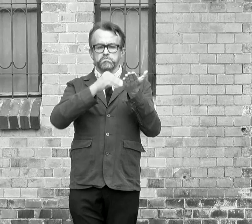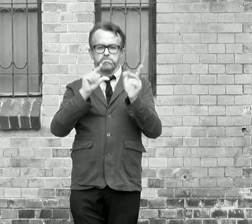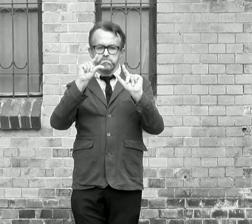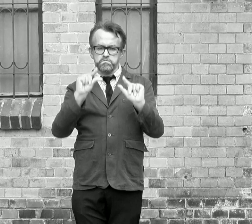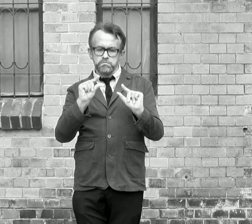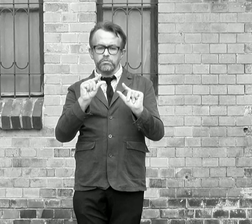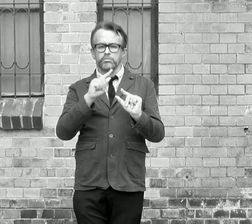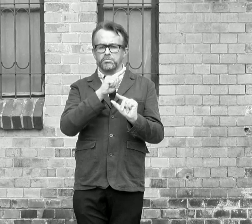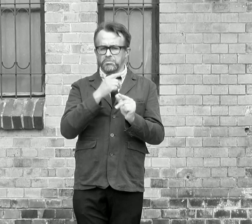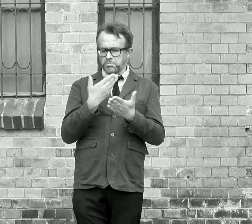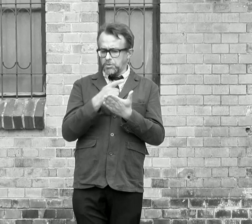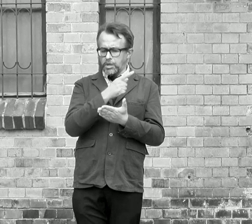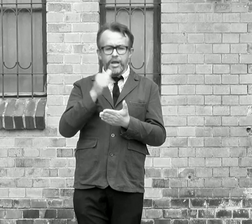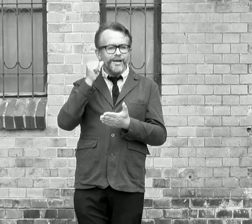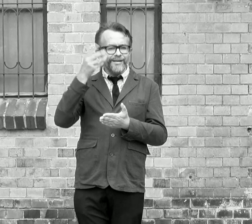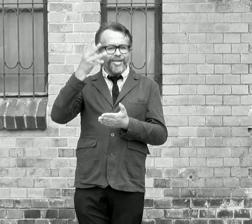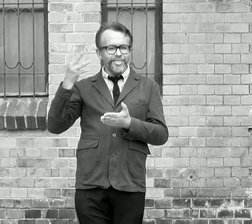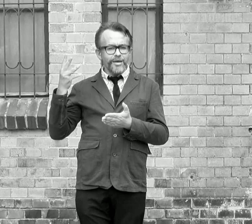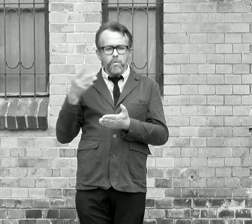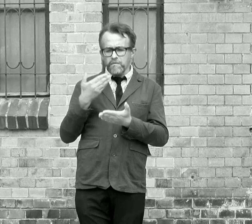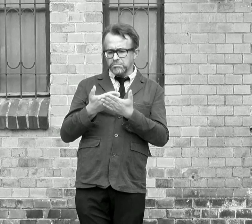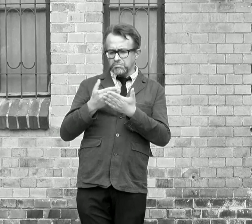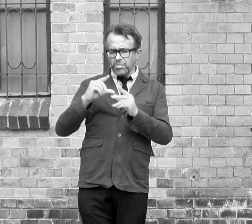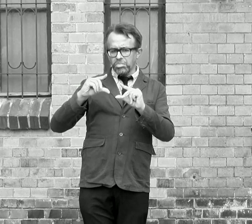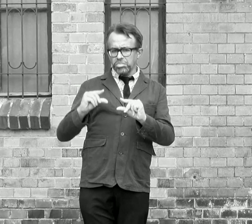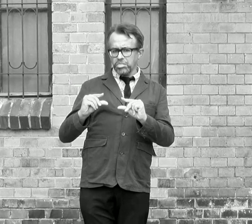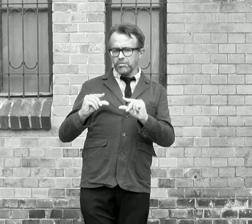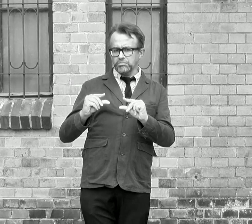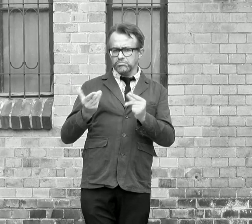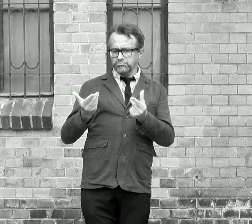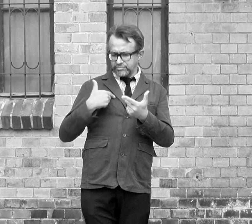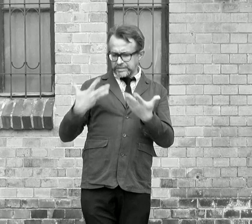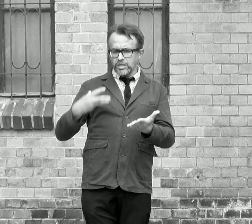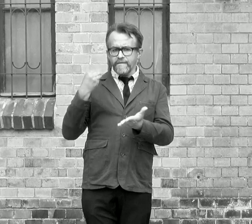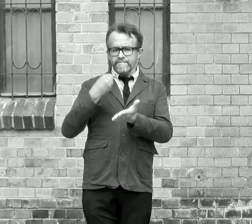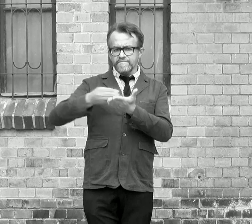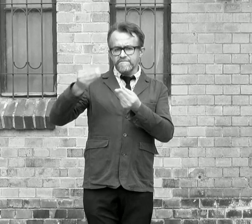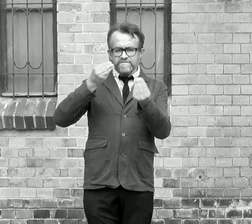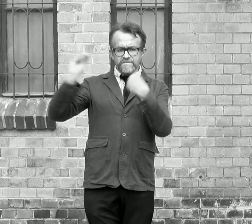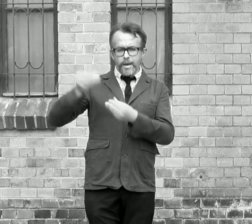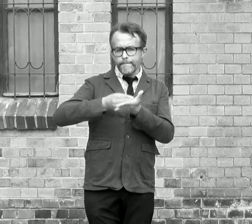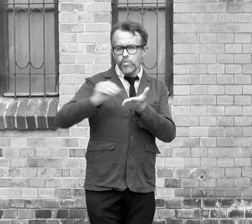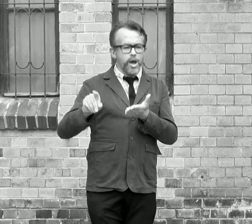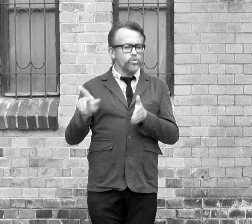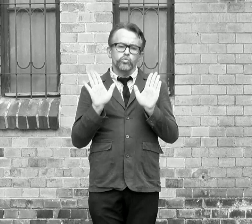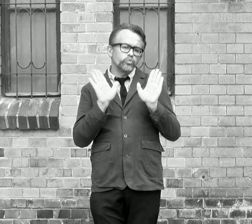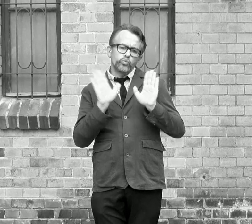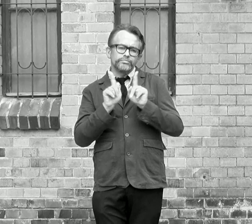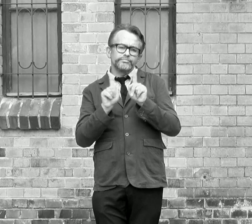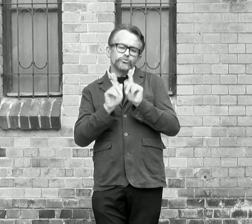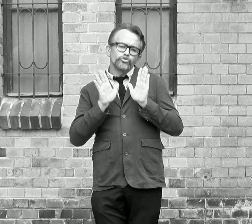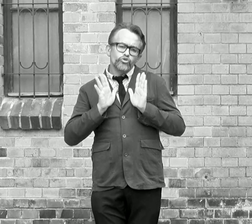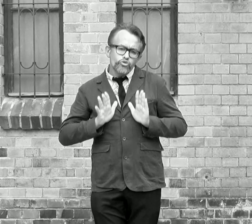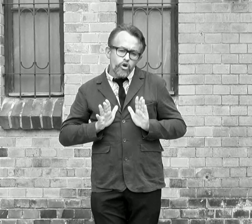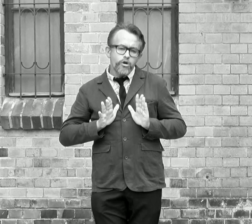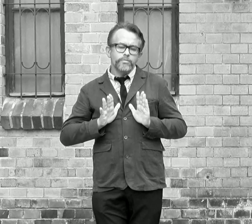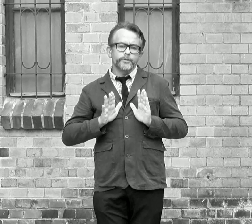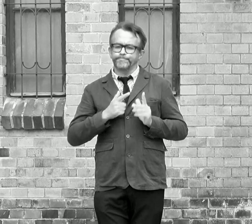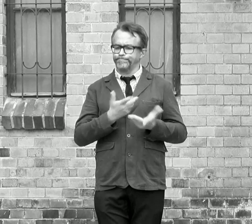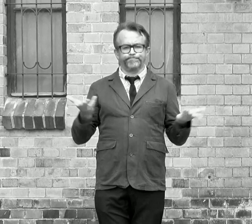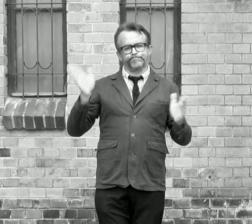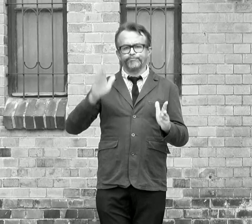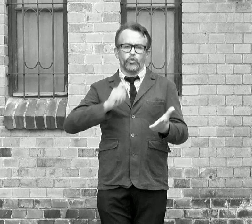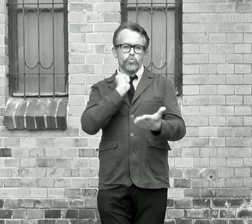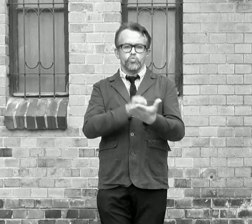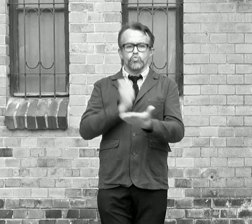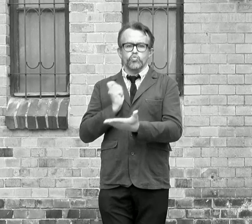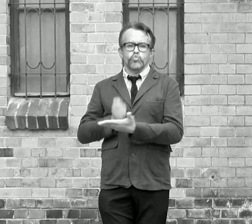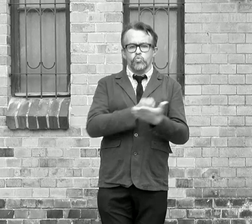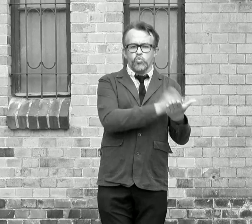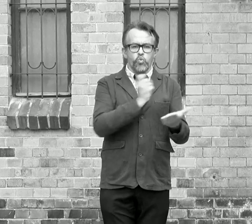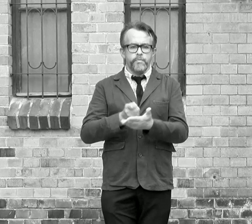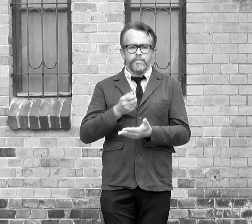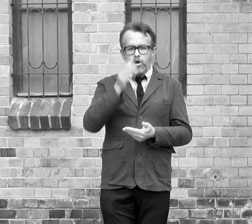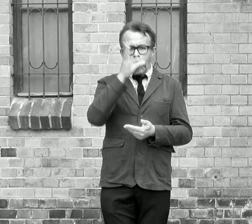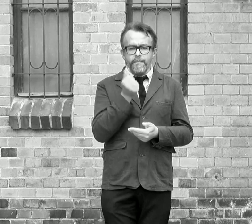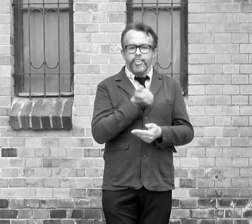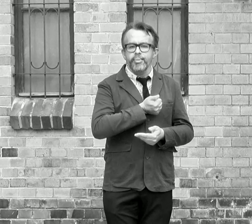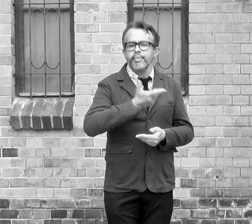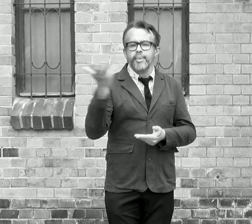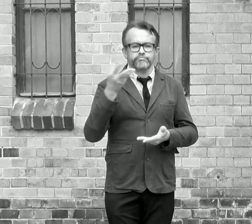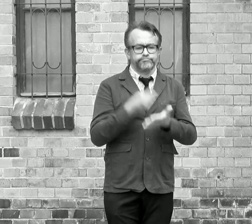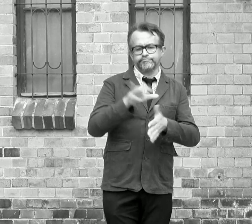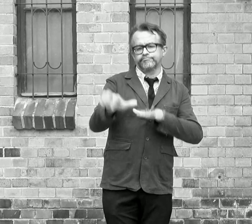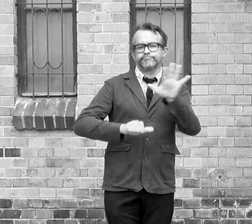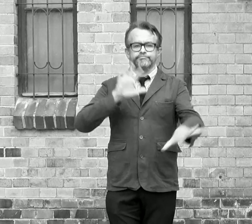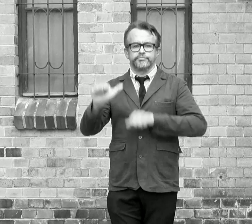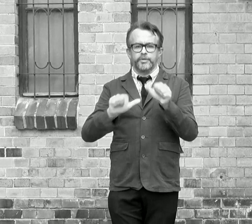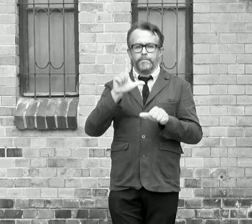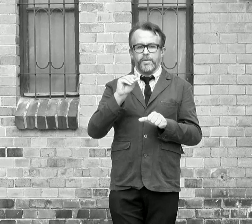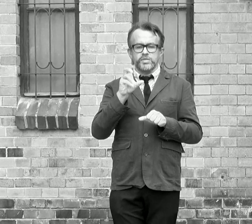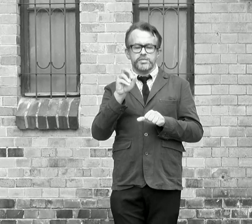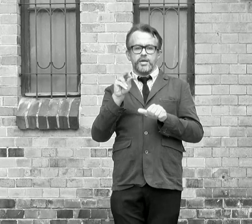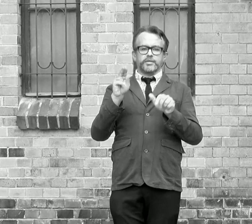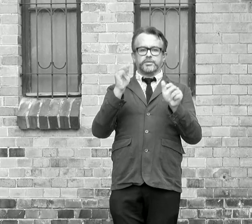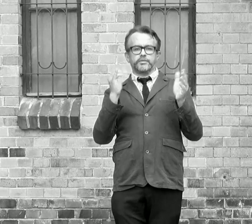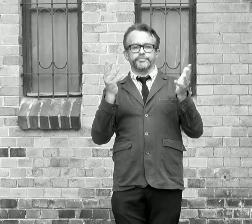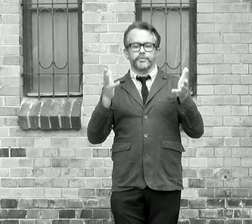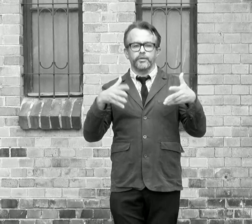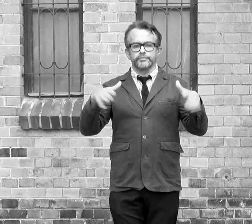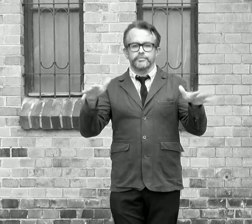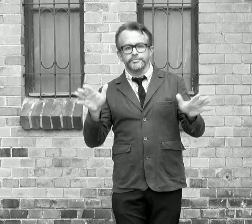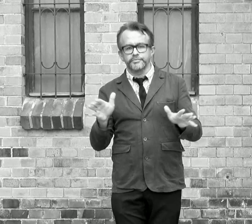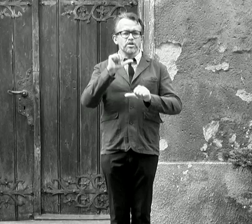he priced his work low. The lady in value of his art decided to buy a few other his works.